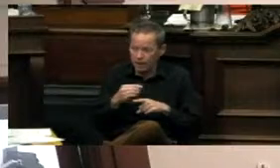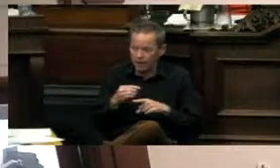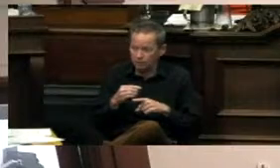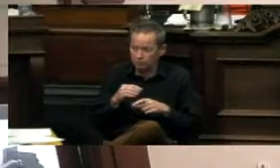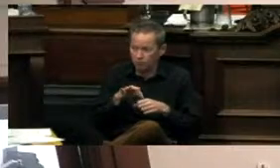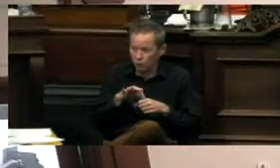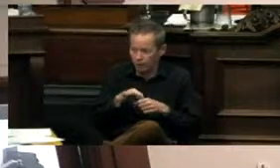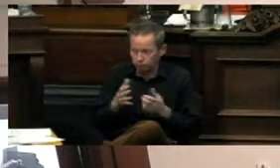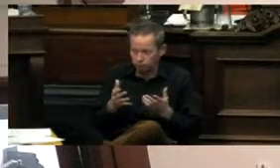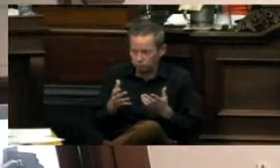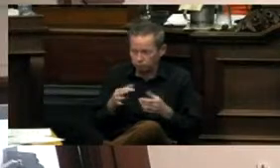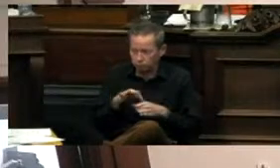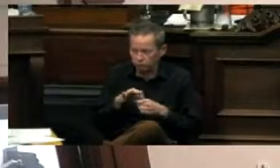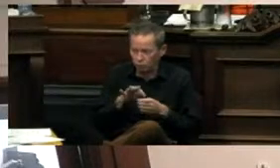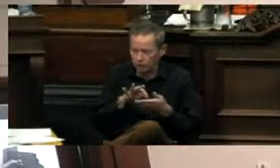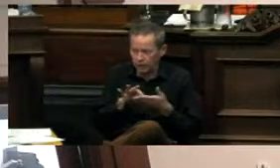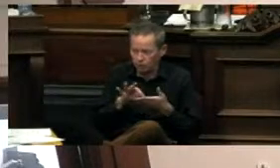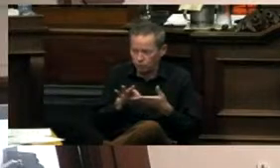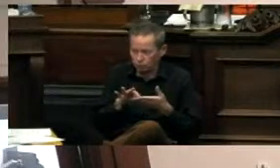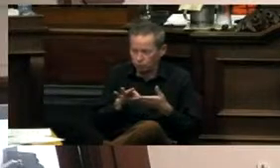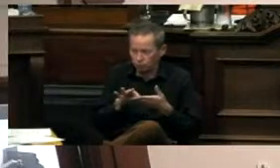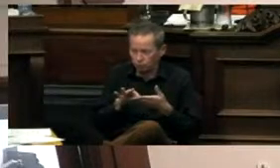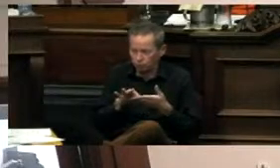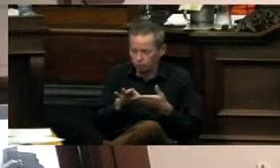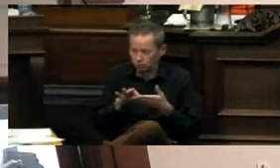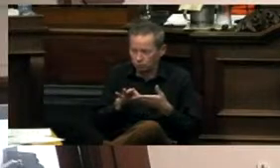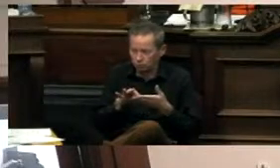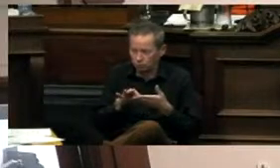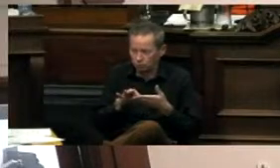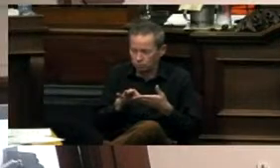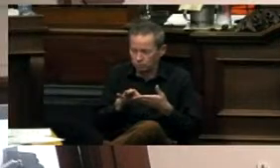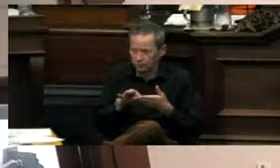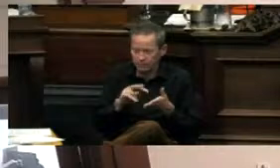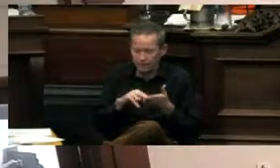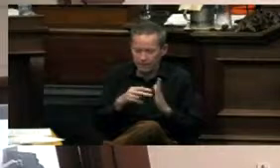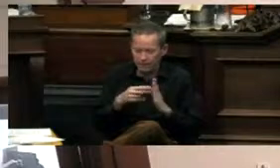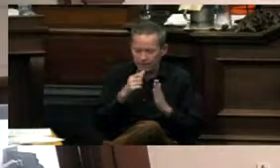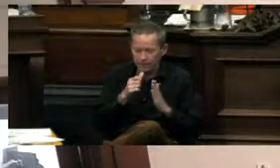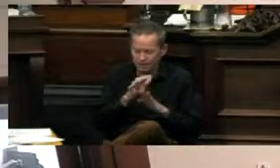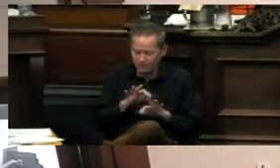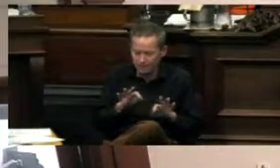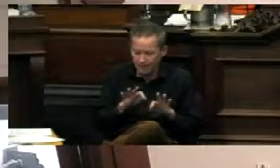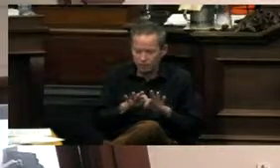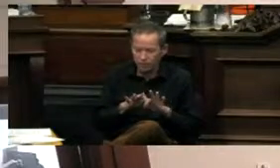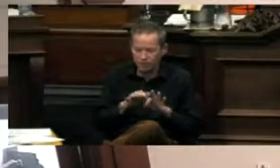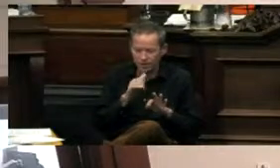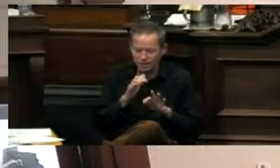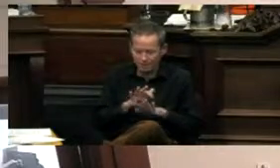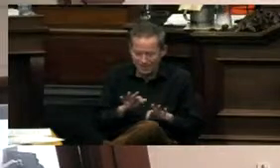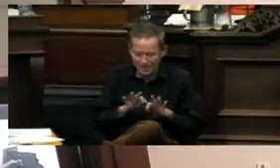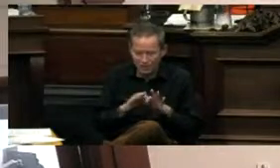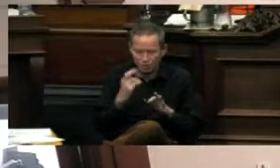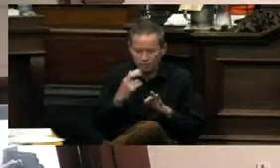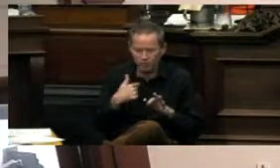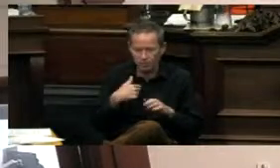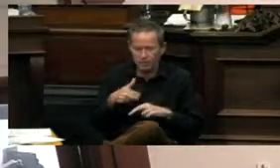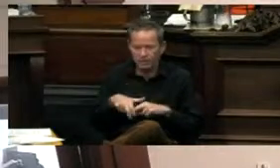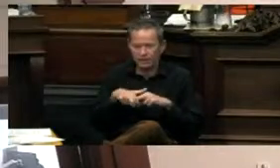change happening? So what I've heard so far is conflict and